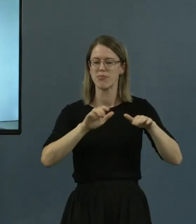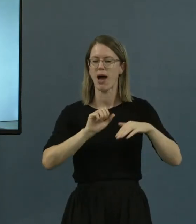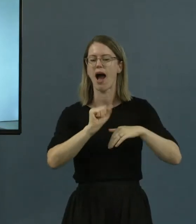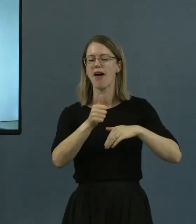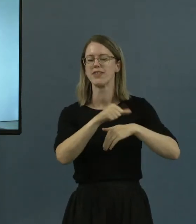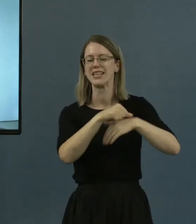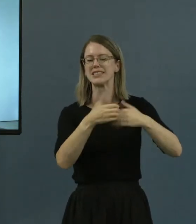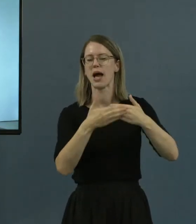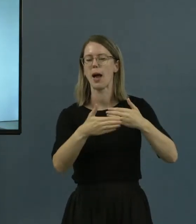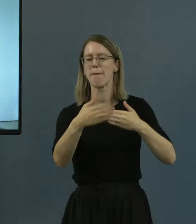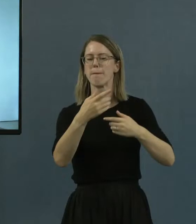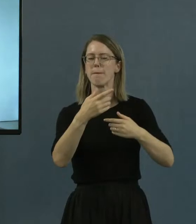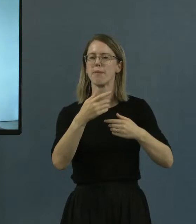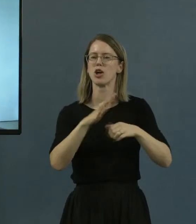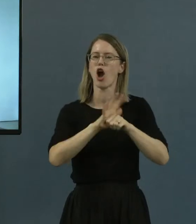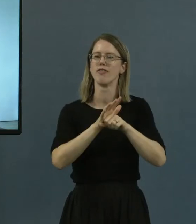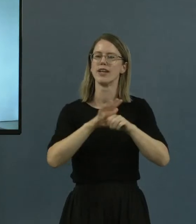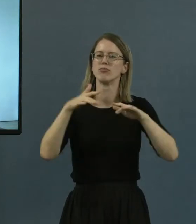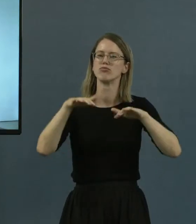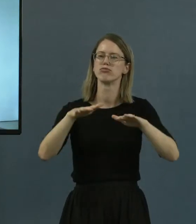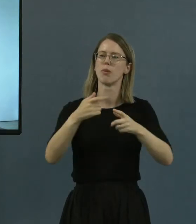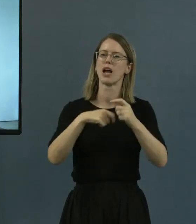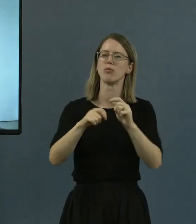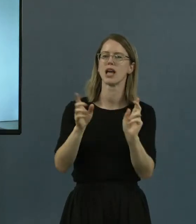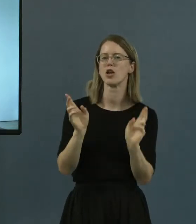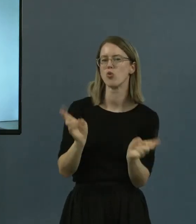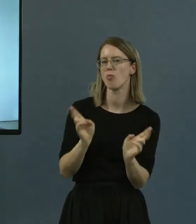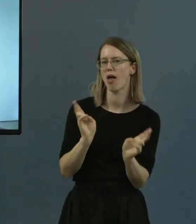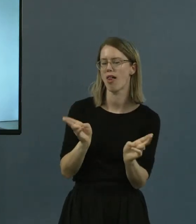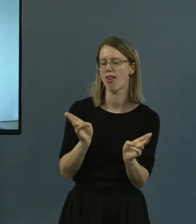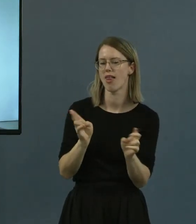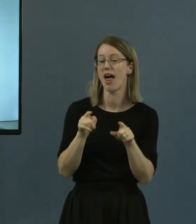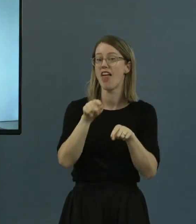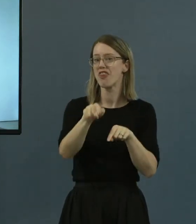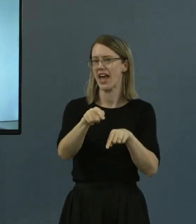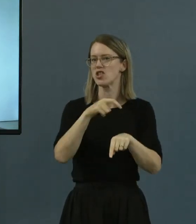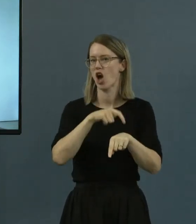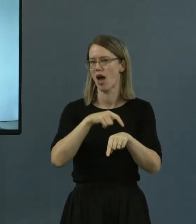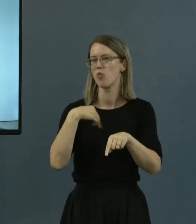more normal within our